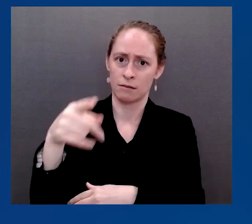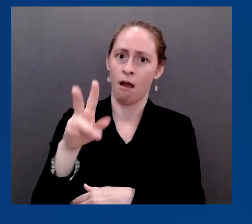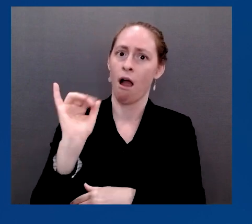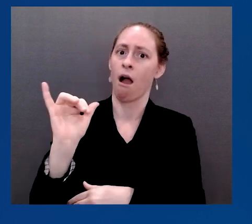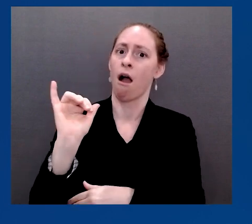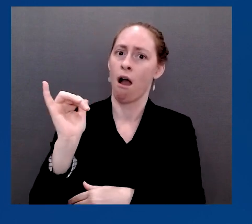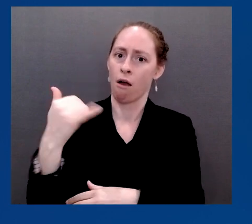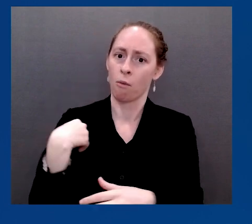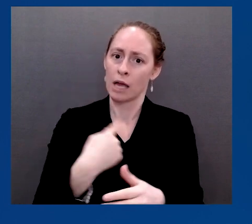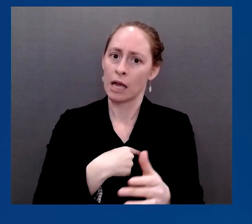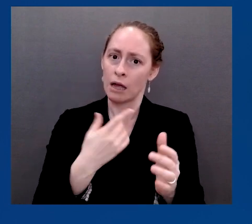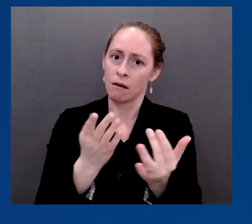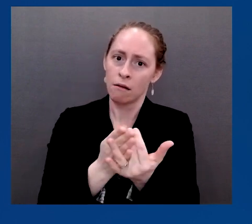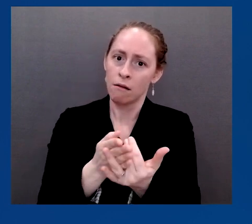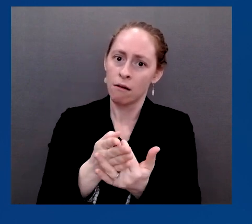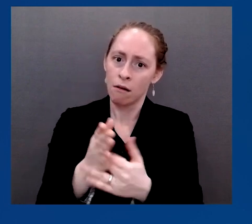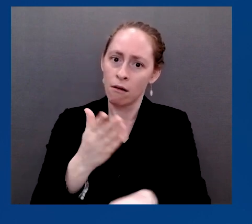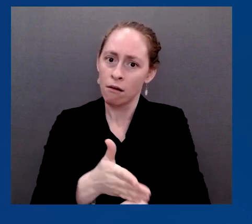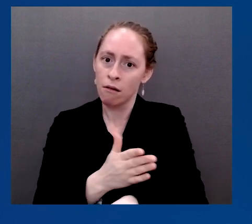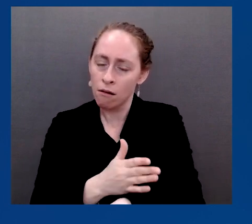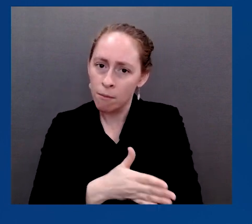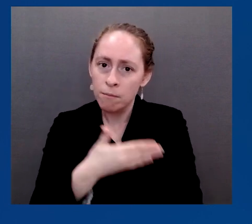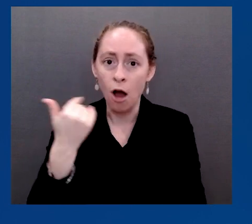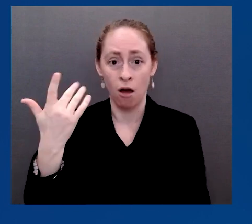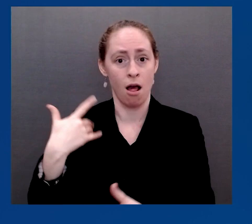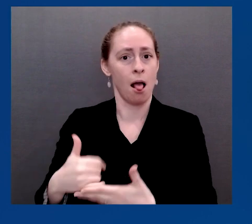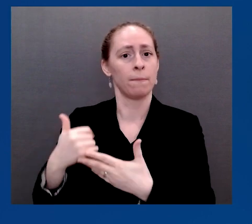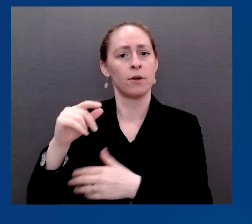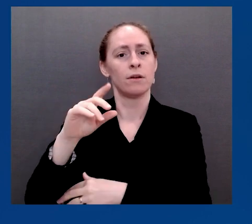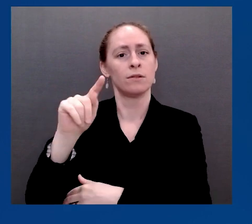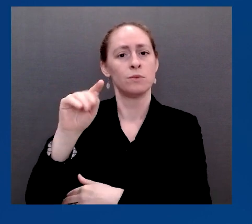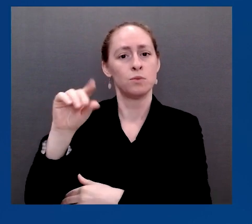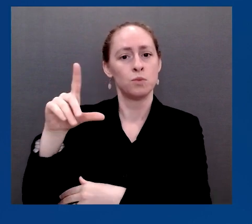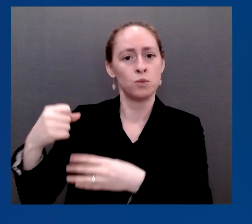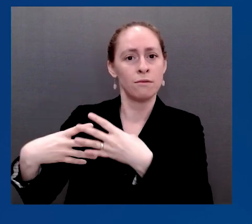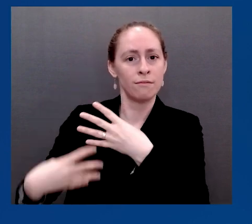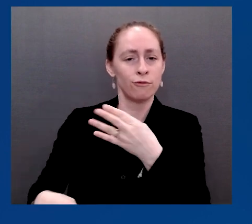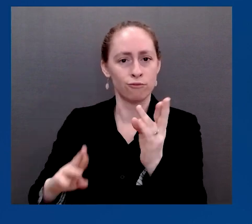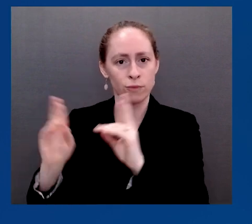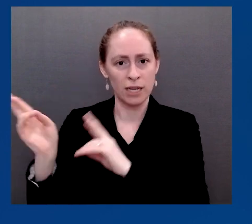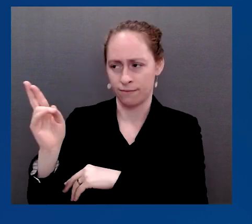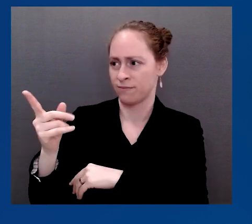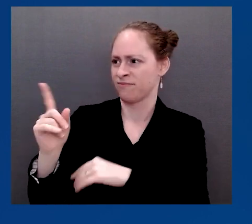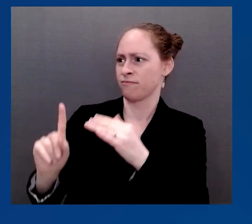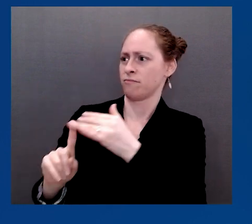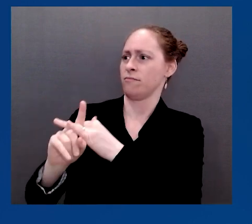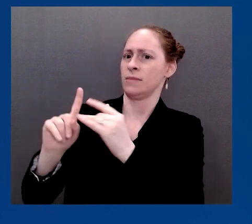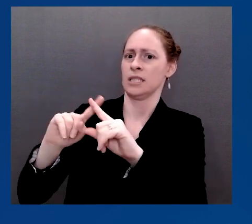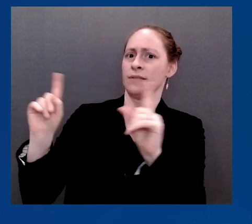and inform response measures in near real time. Today, I'd like to walk you through just a few of the layers